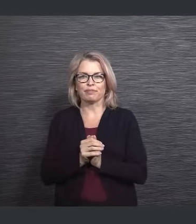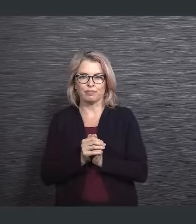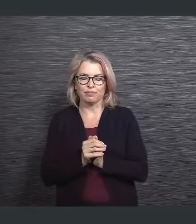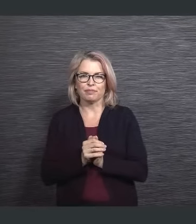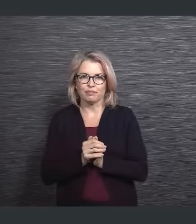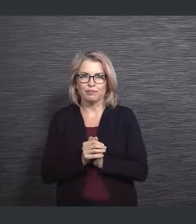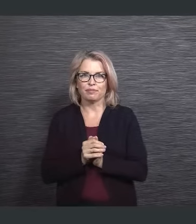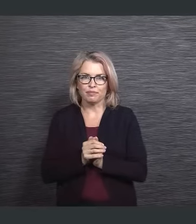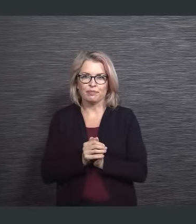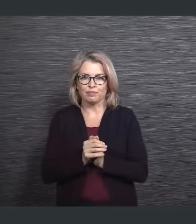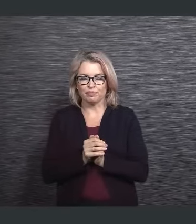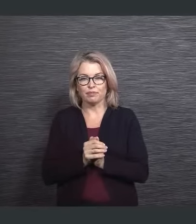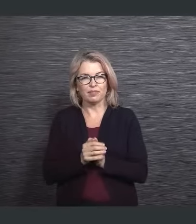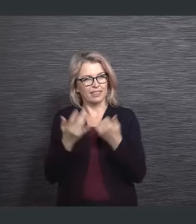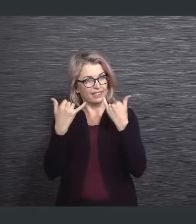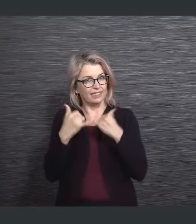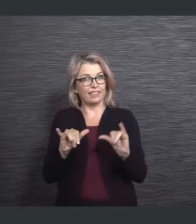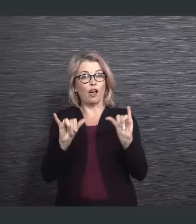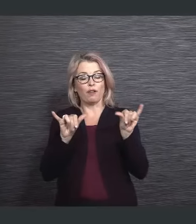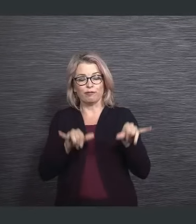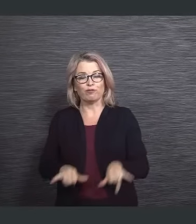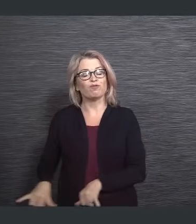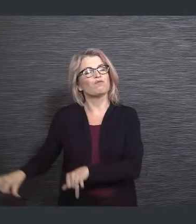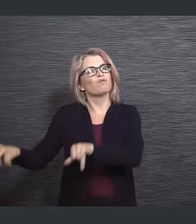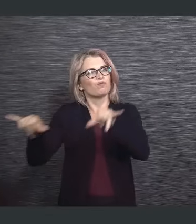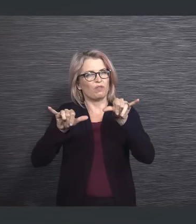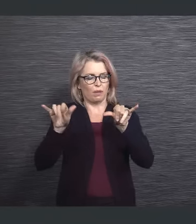What remained constant is the universal desire